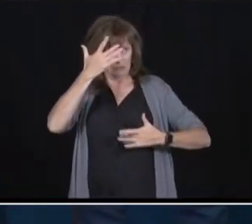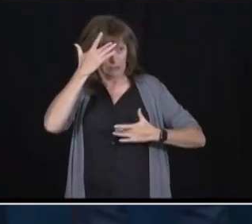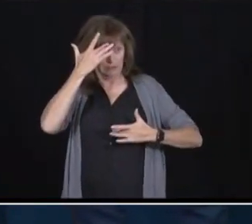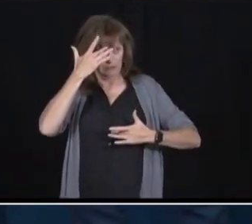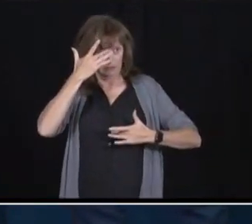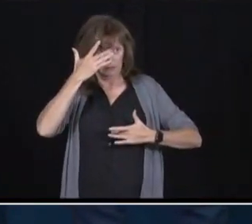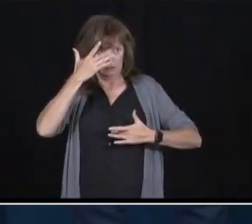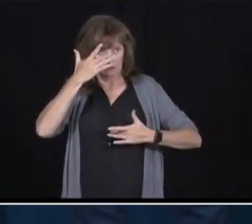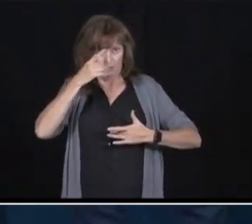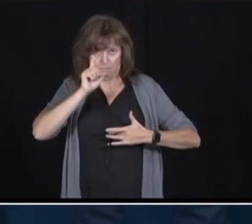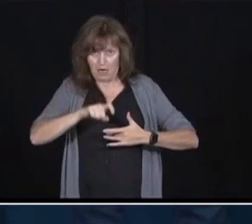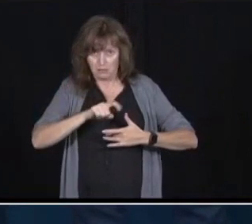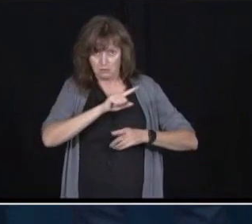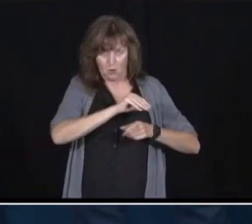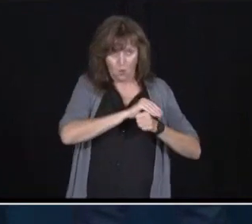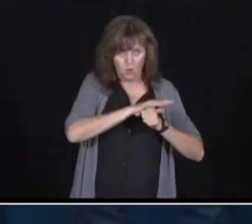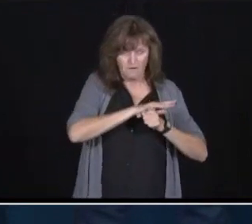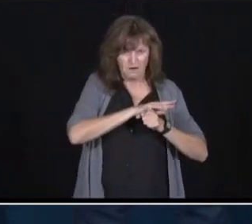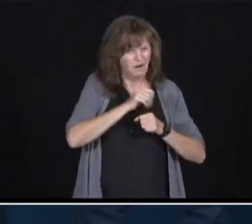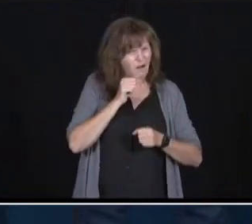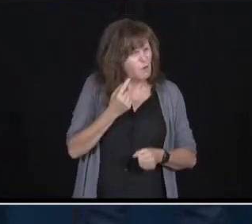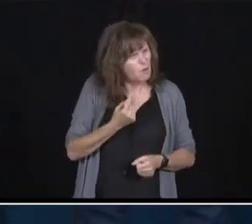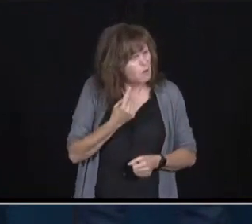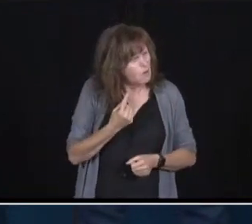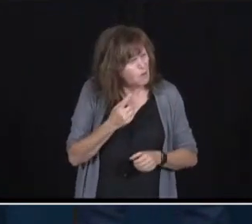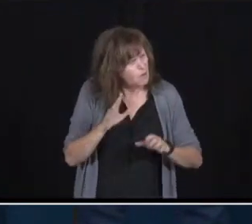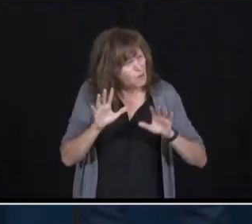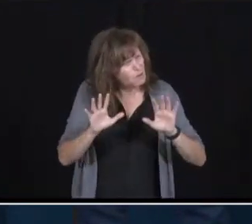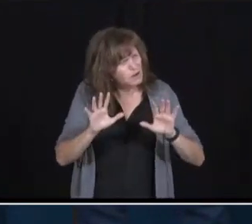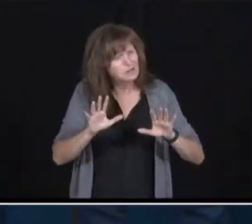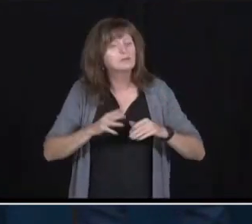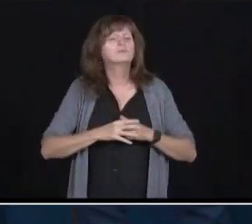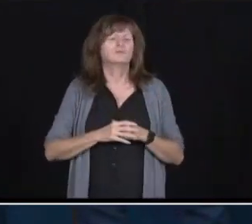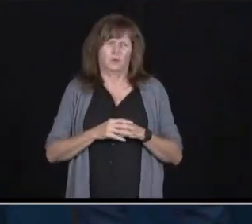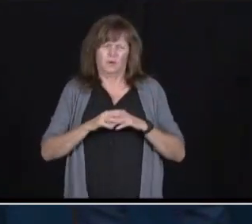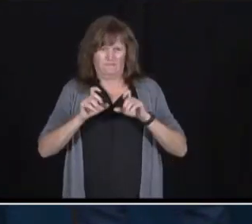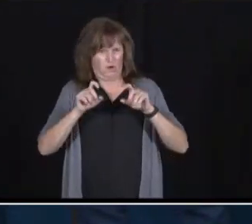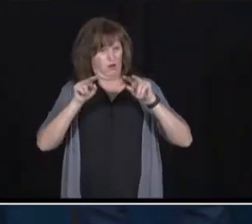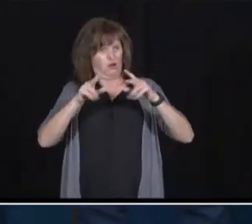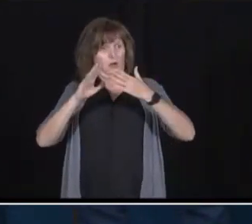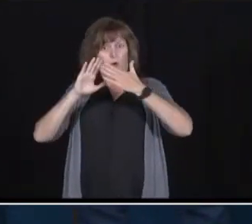So we want to be sensitive to the fact that children don't always get sick and COVID-19.